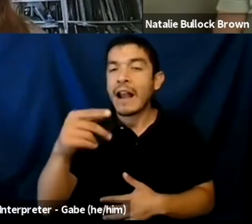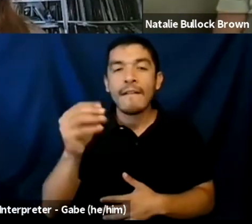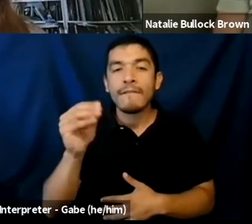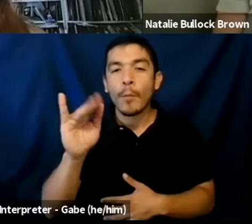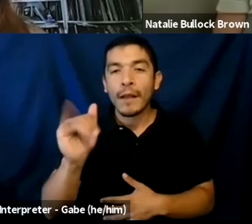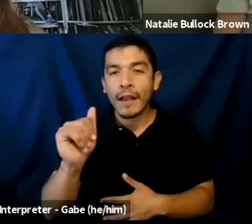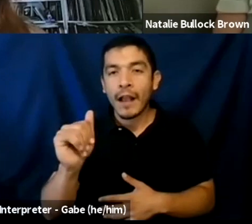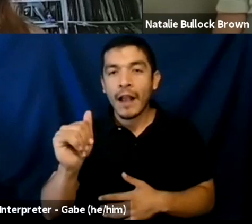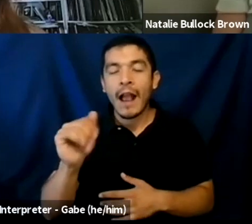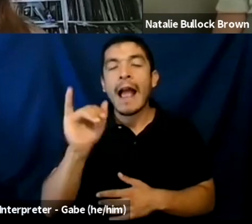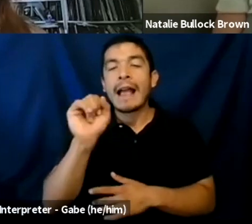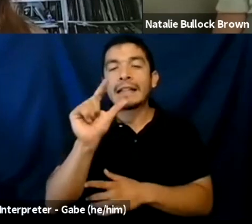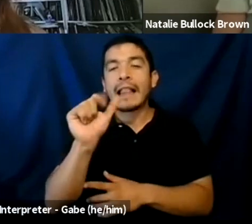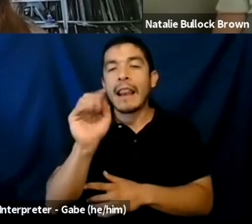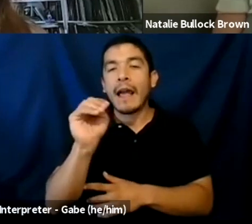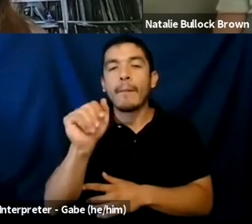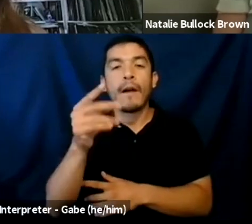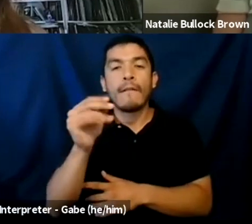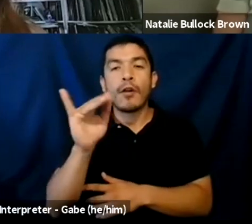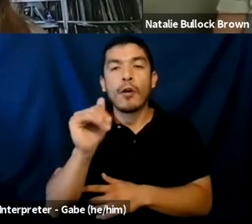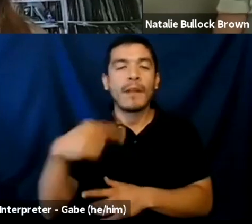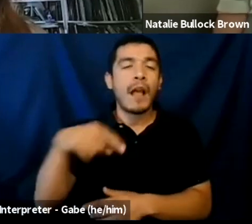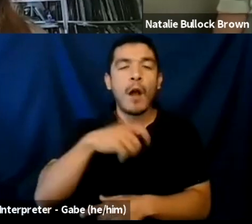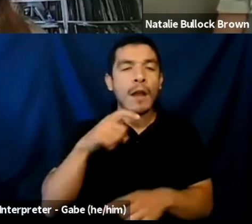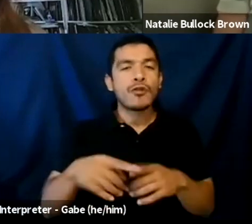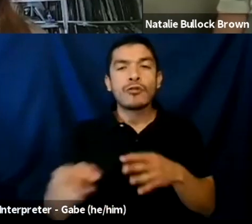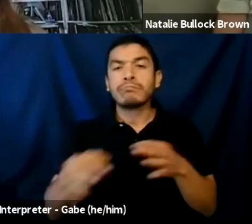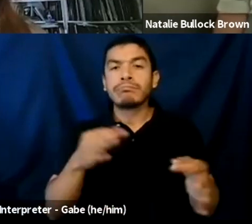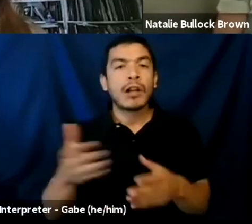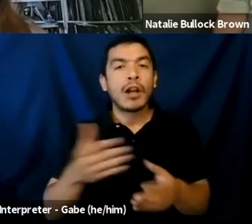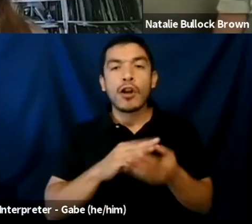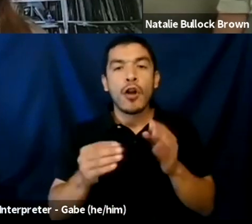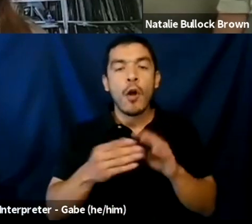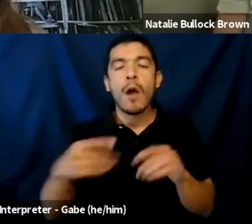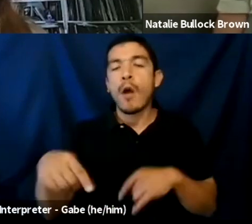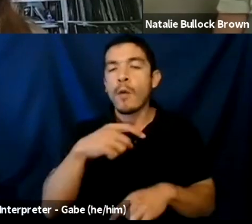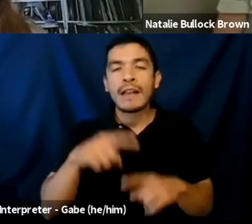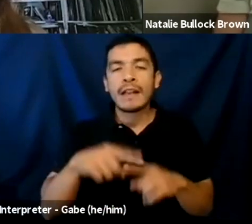We need to share the story because we need to tell everyone that like Muslims are not like this.